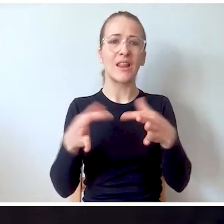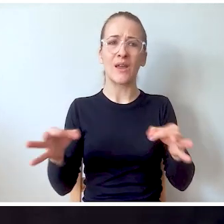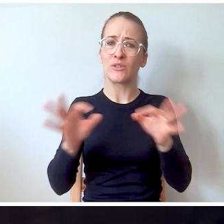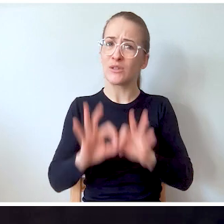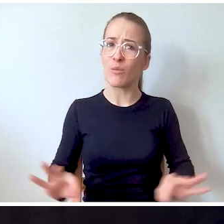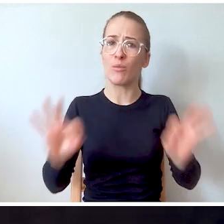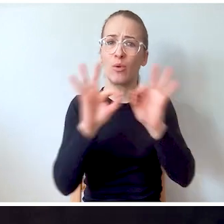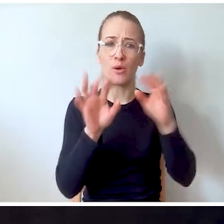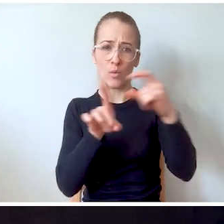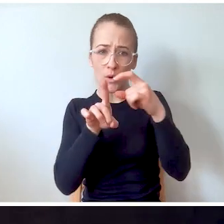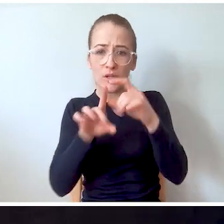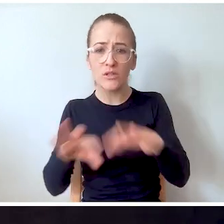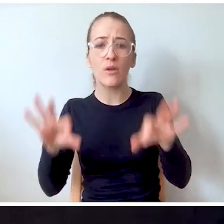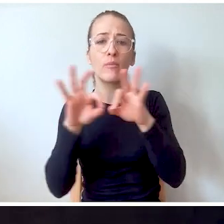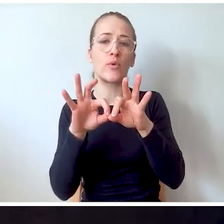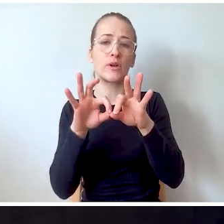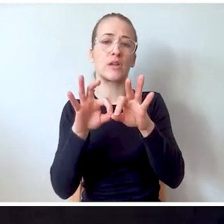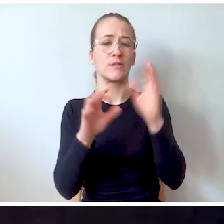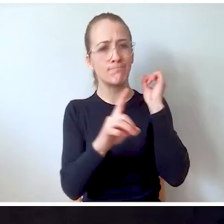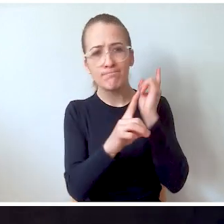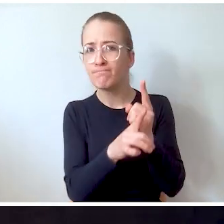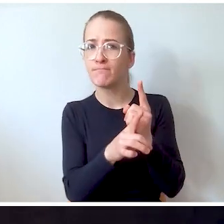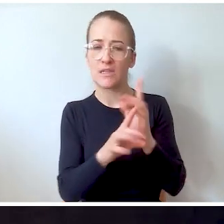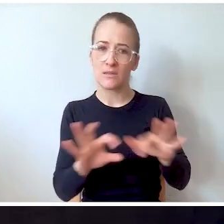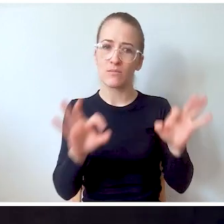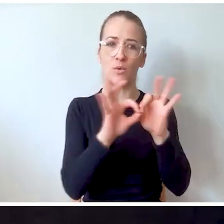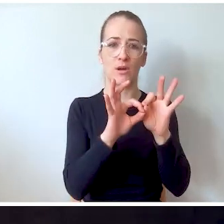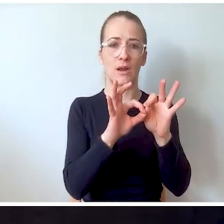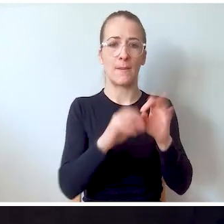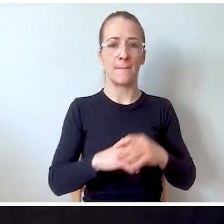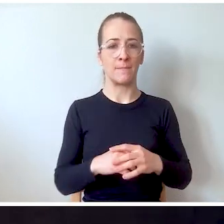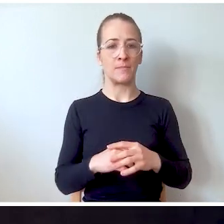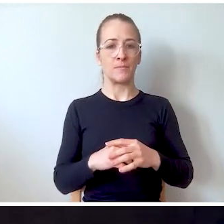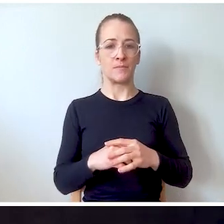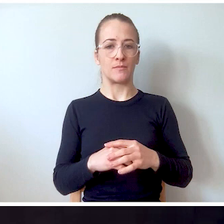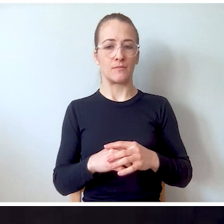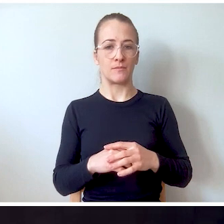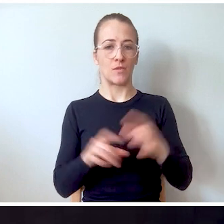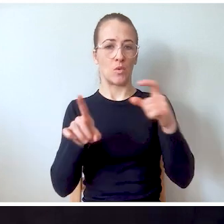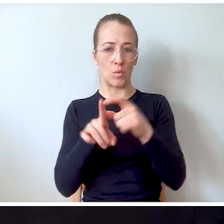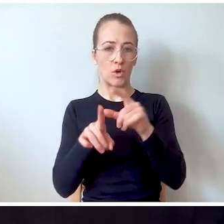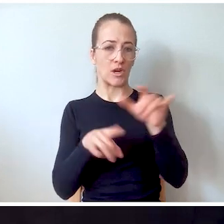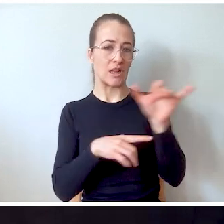Words are important, getting it right is important. And when we take a word like, 'hope,'